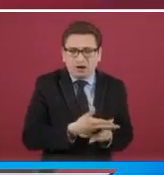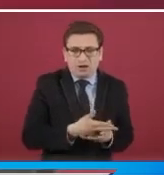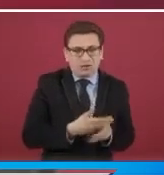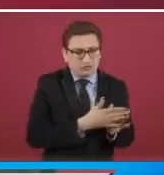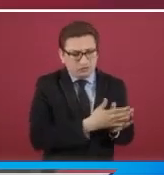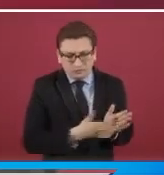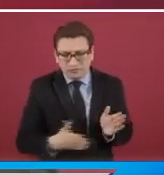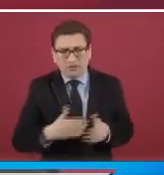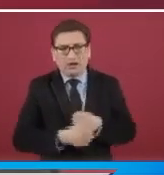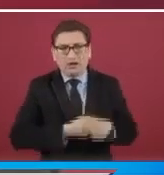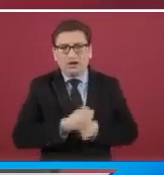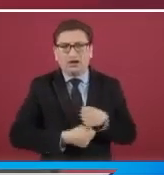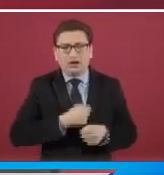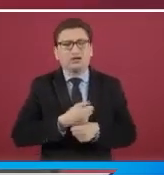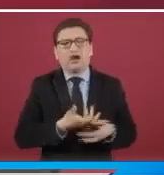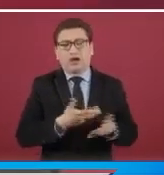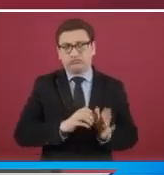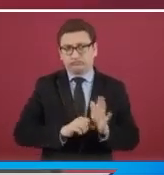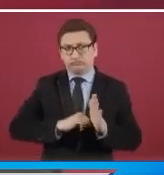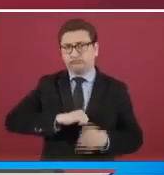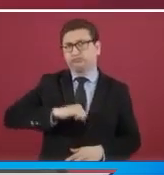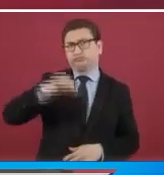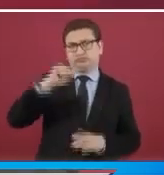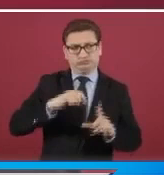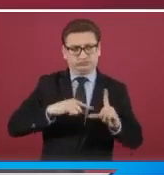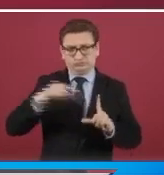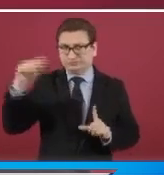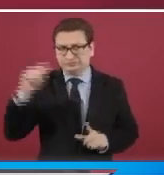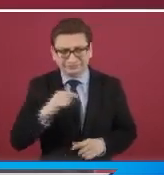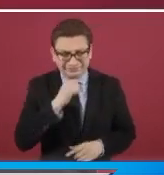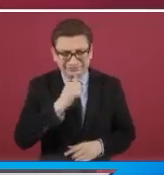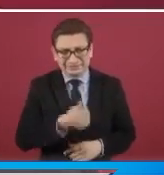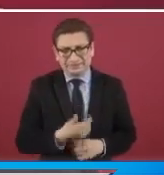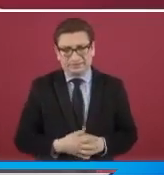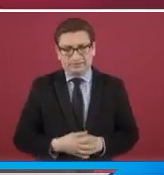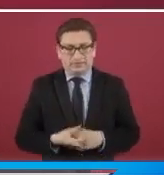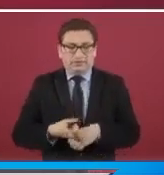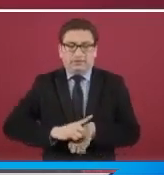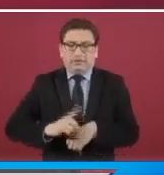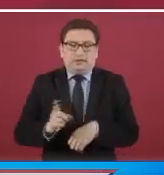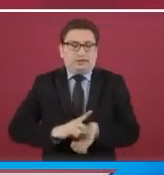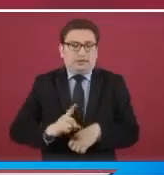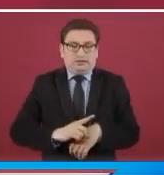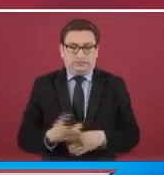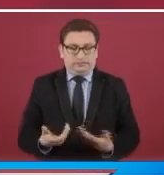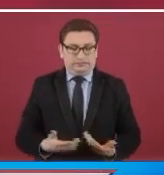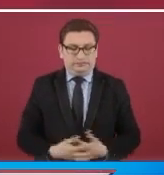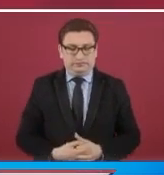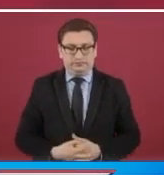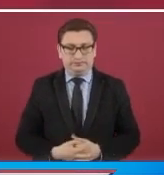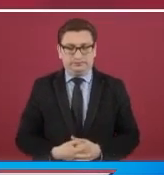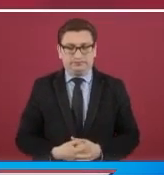can be seen that the start of this government is very good during the neoliberal period there were 3 crises where the national economy fell